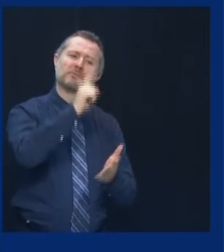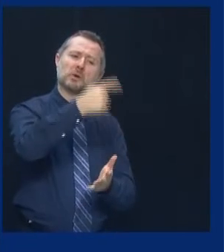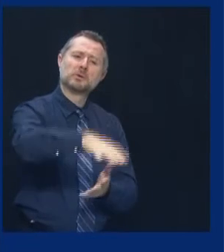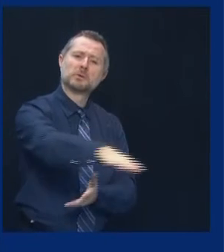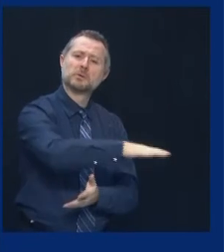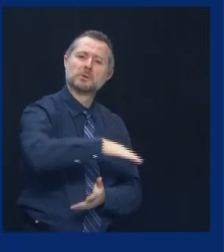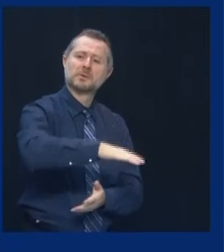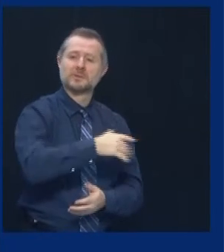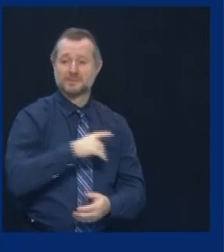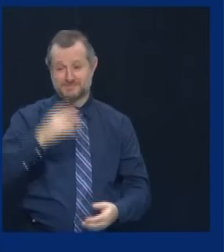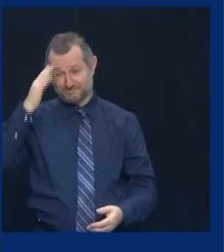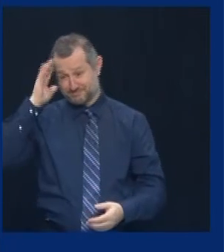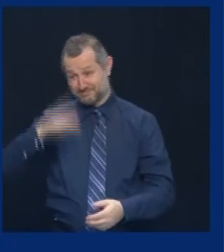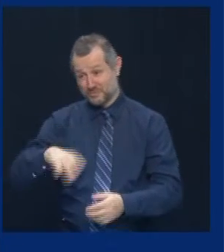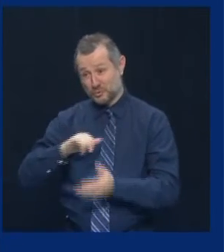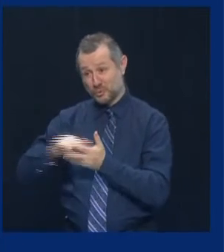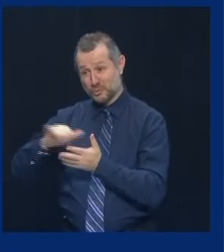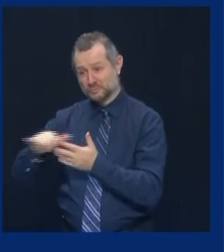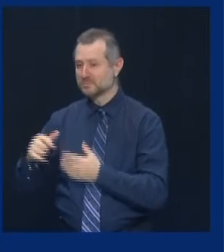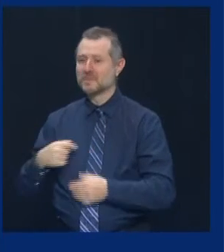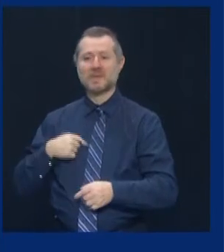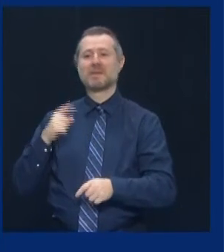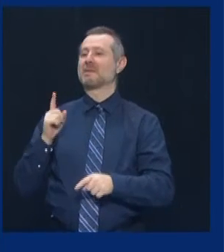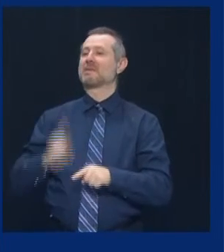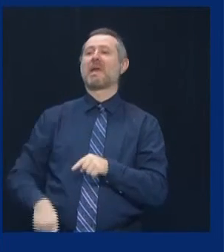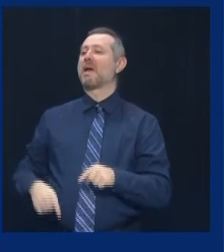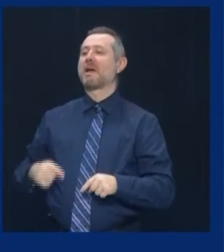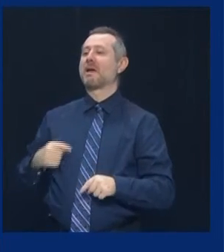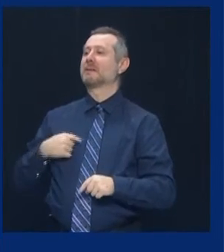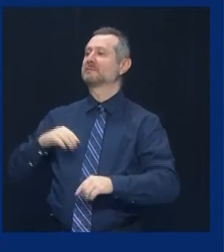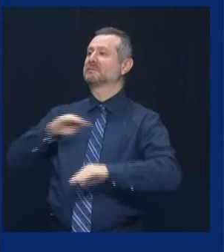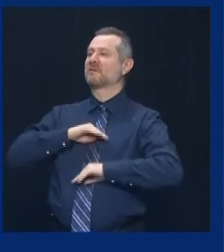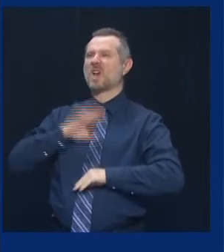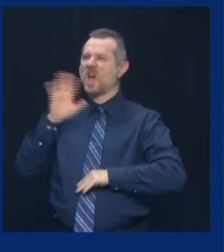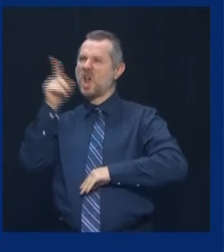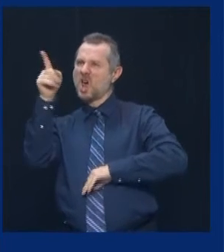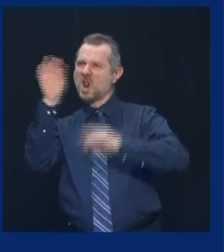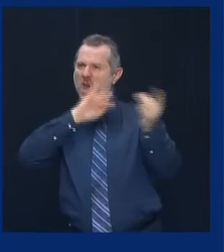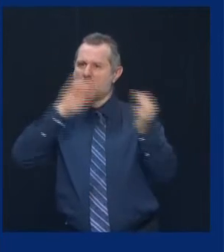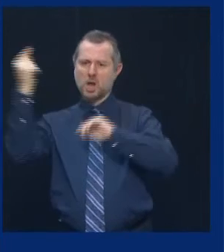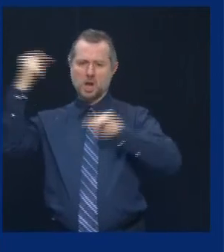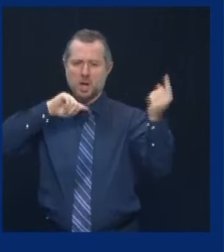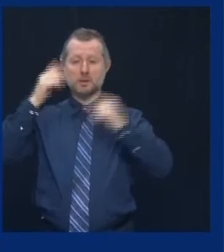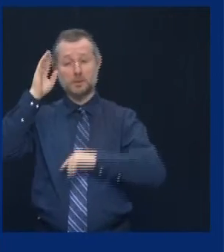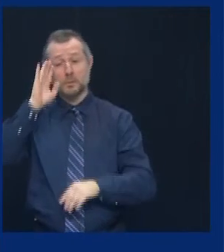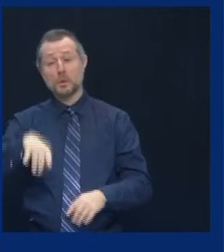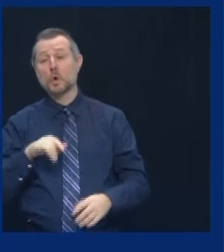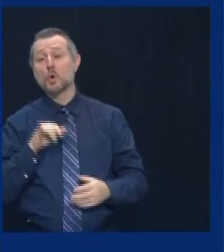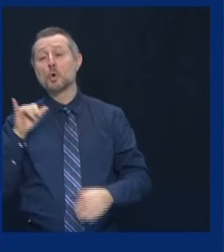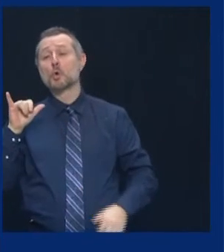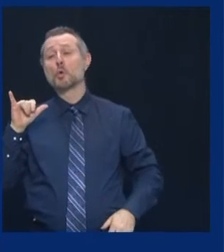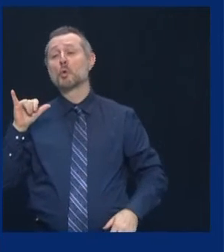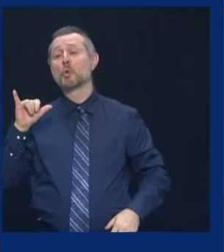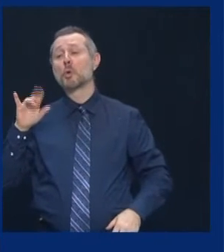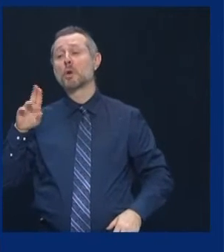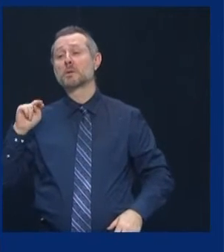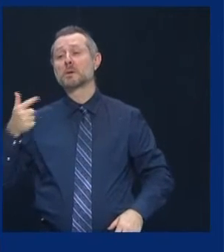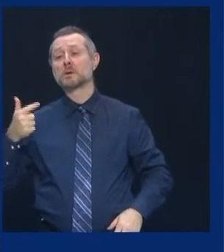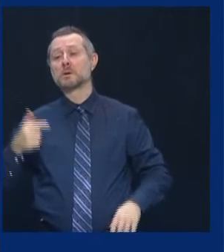VACCINE, AND SHOULD HAVE GONE TO AN ESSENTIAL WORKER.